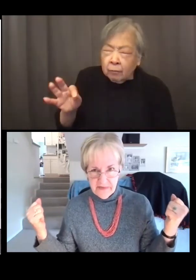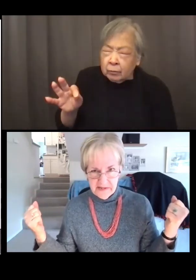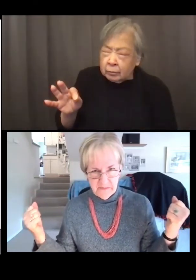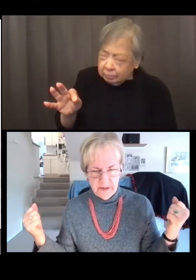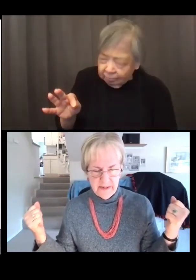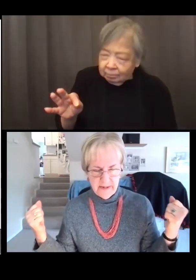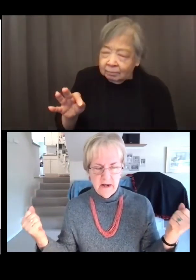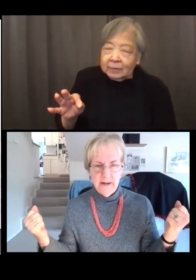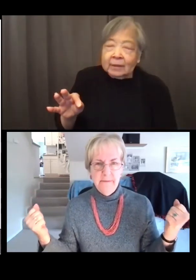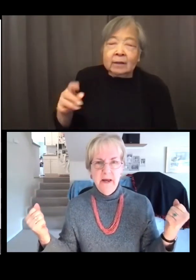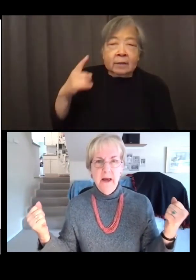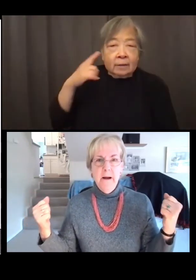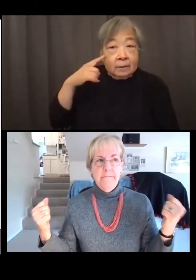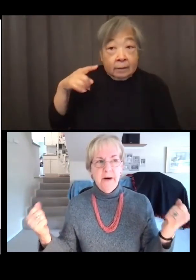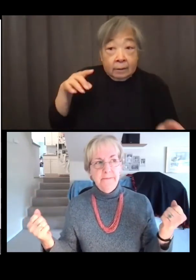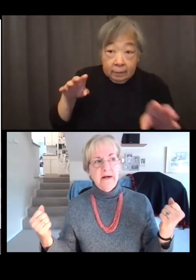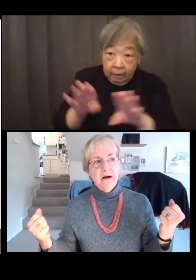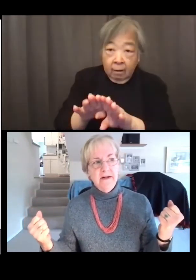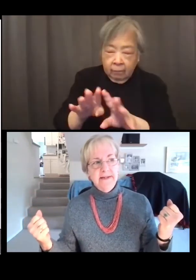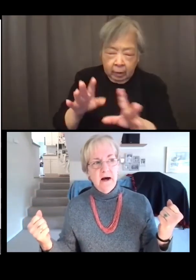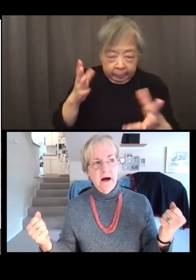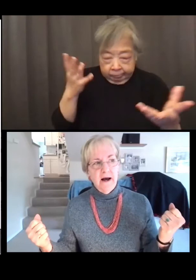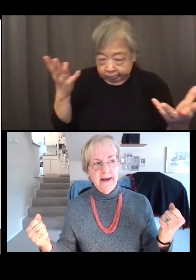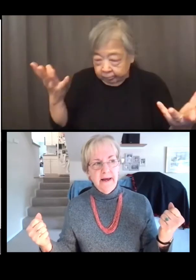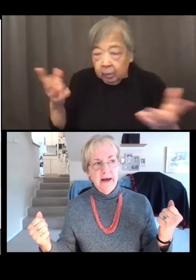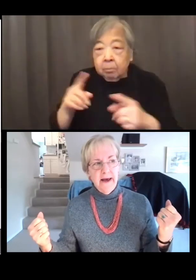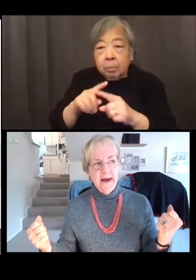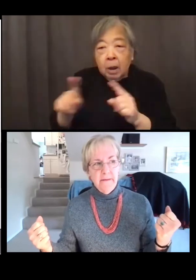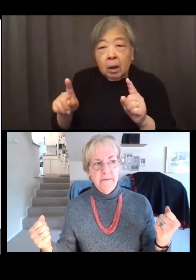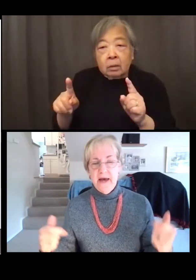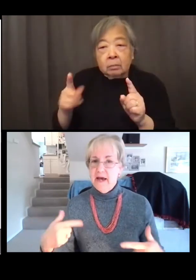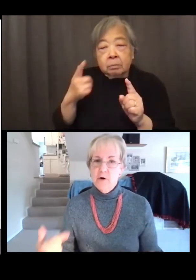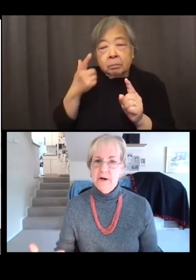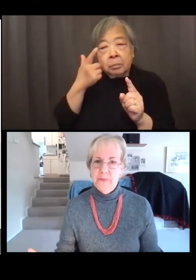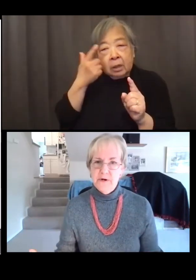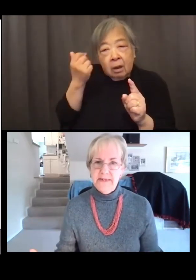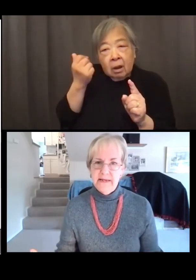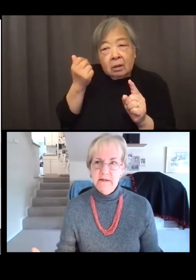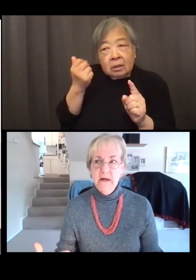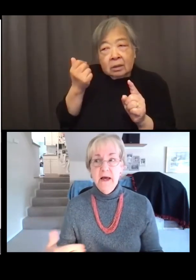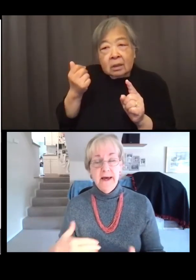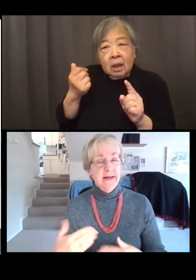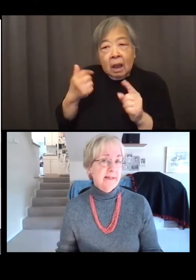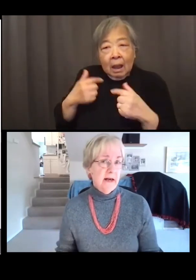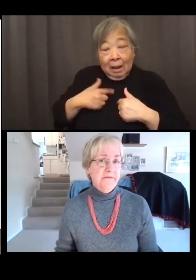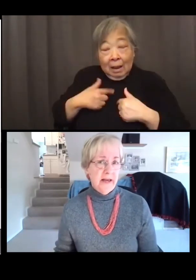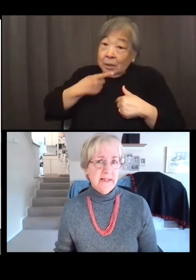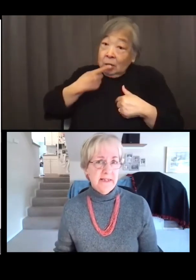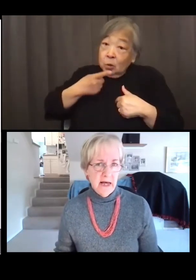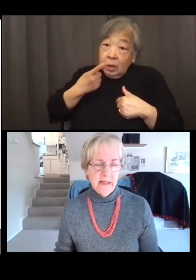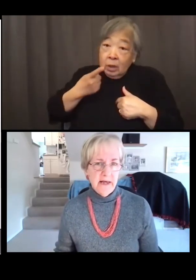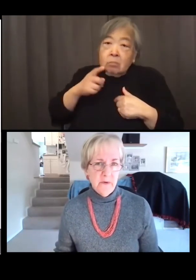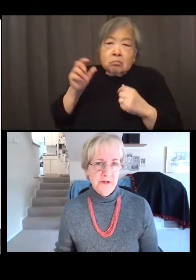this point in time But because I am a hearing person, and yes, I have taken sign language